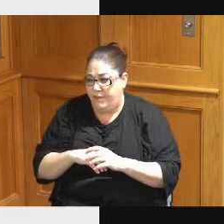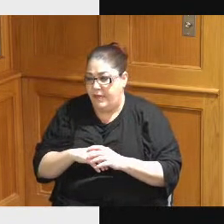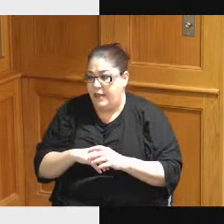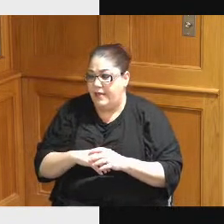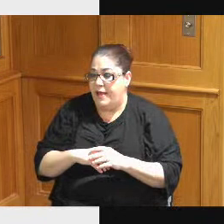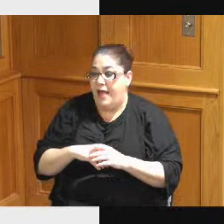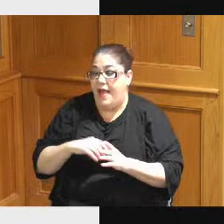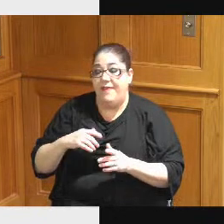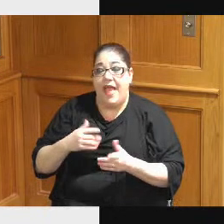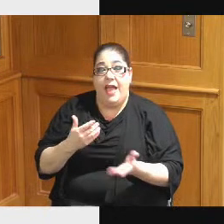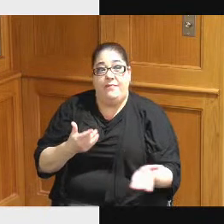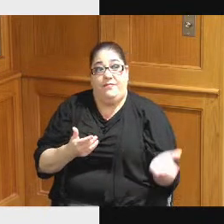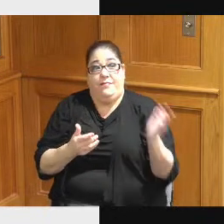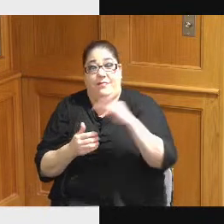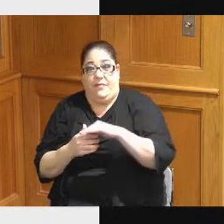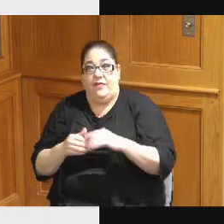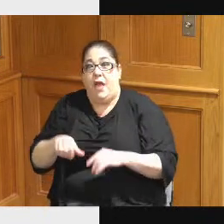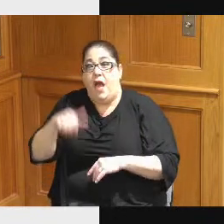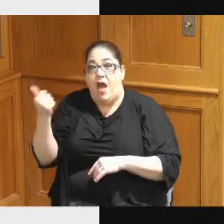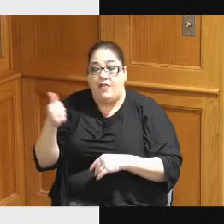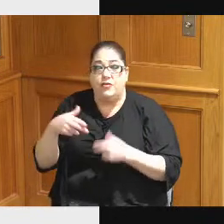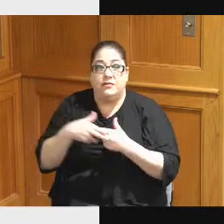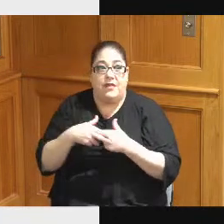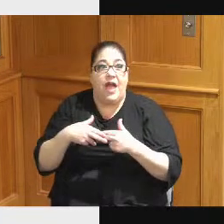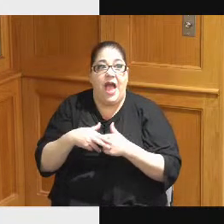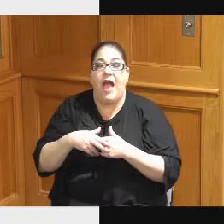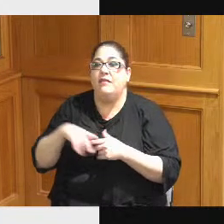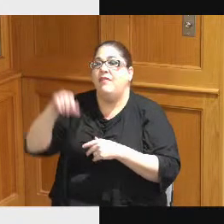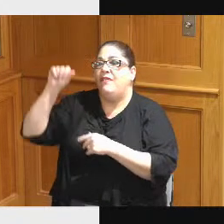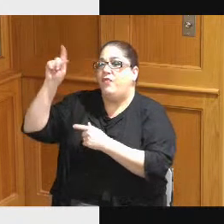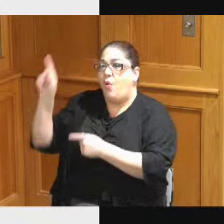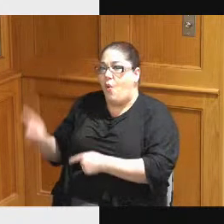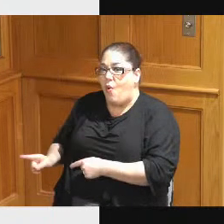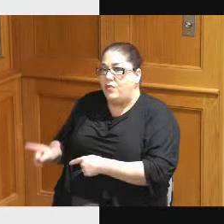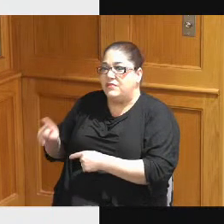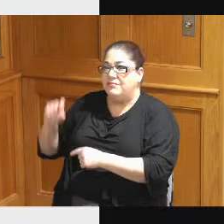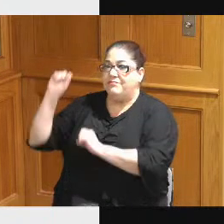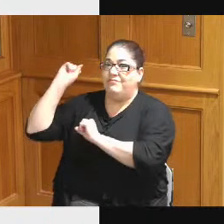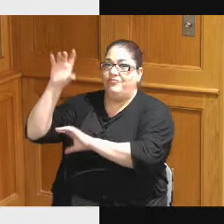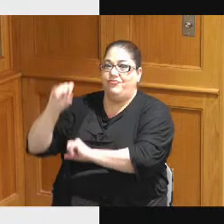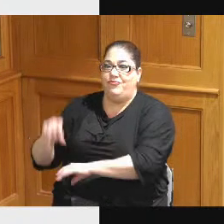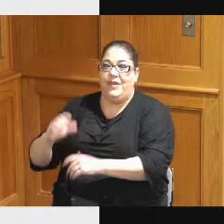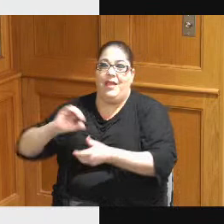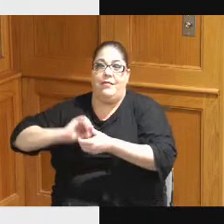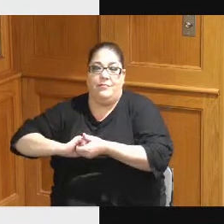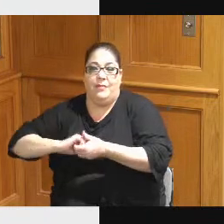slide before that is the agencies that actually we work with to provide all those services